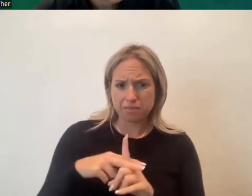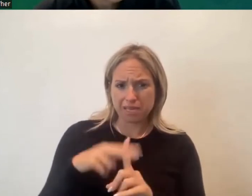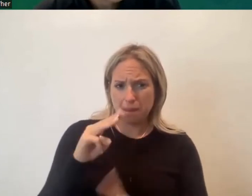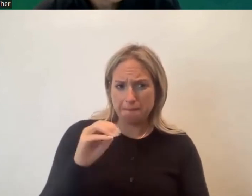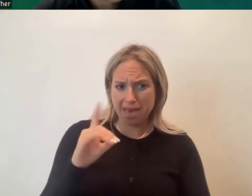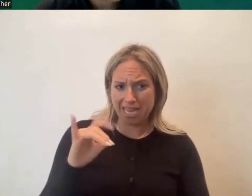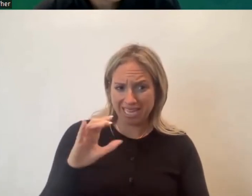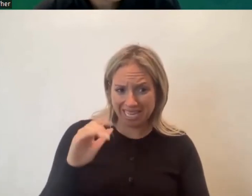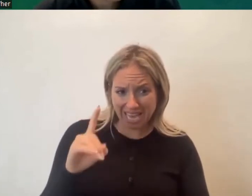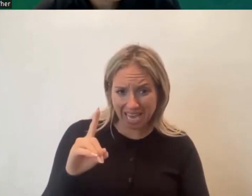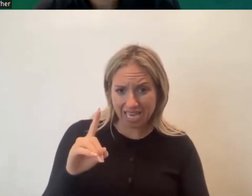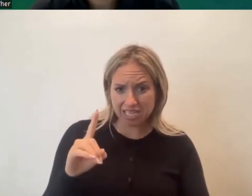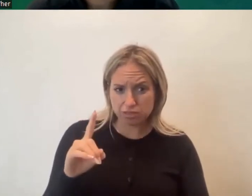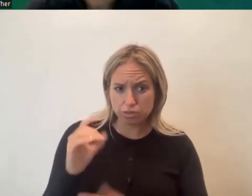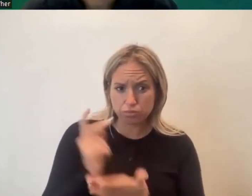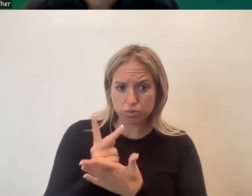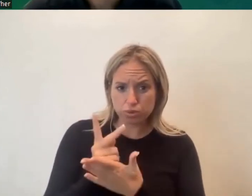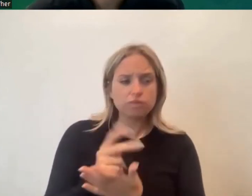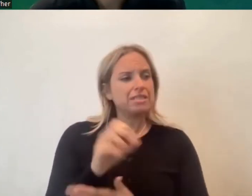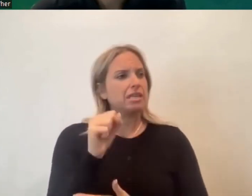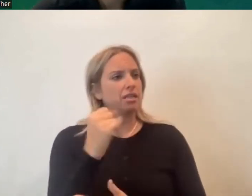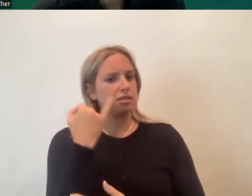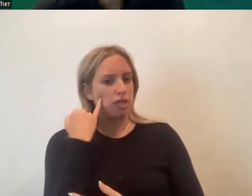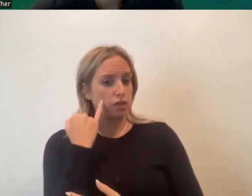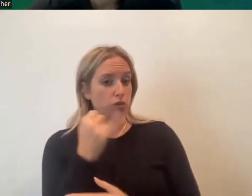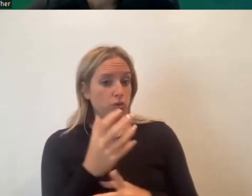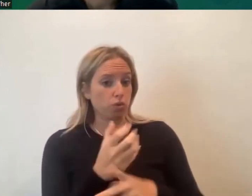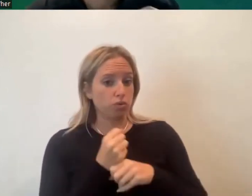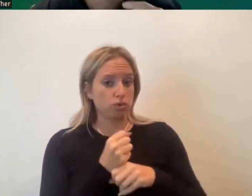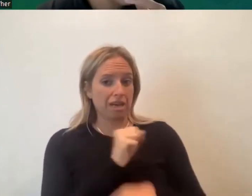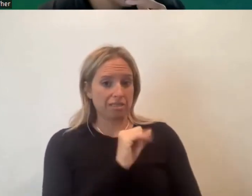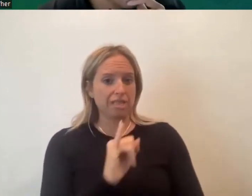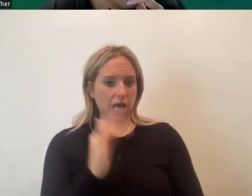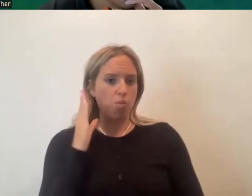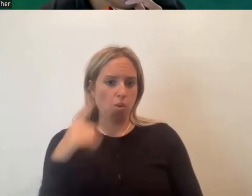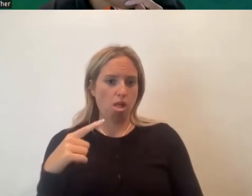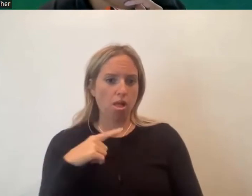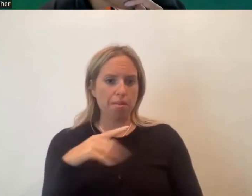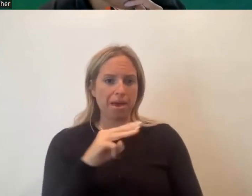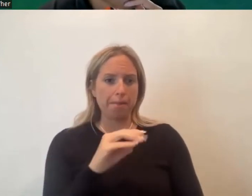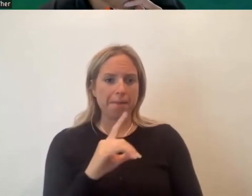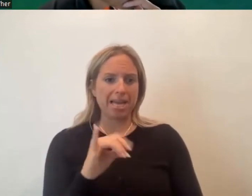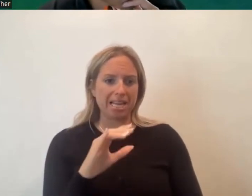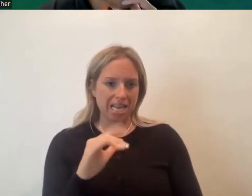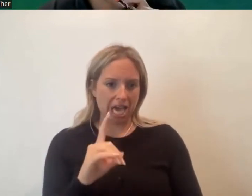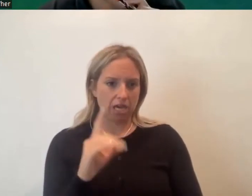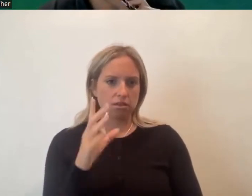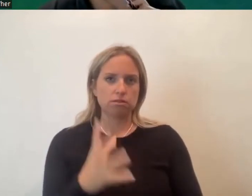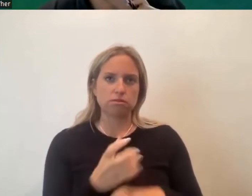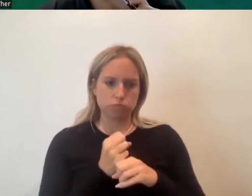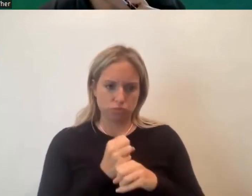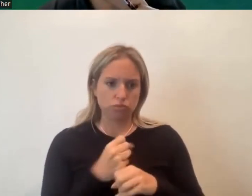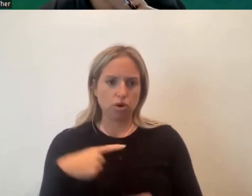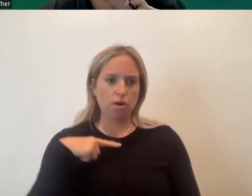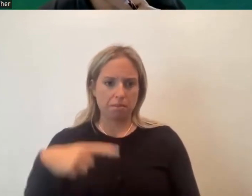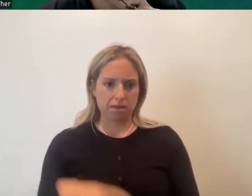Lanie: Yes. So if you're an adult receiving SSI, you'll automatically receive Medicaid.